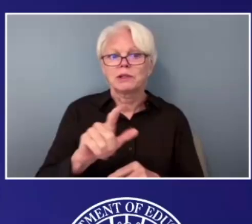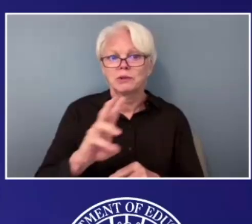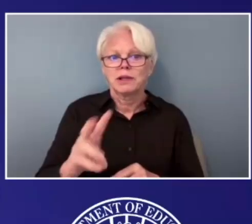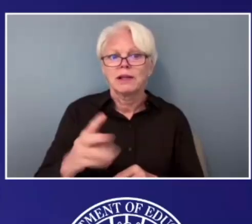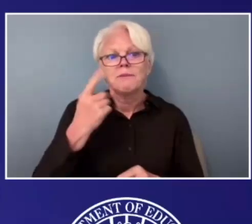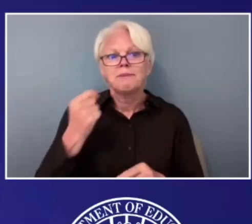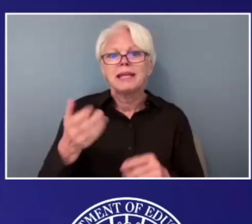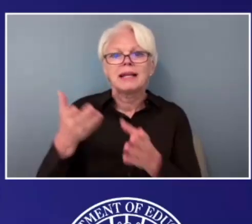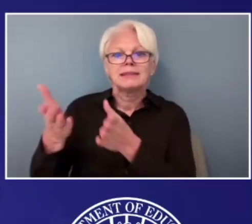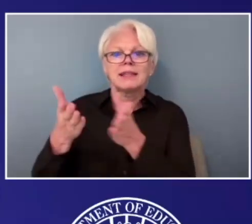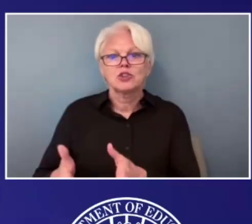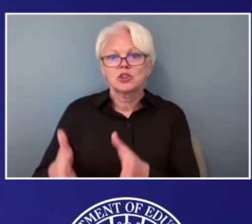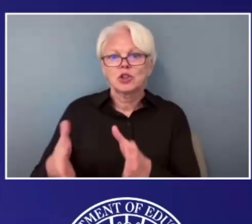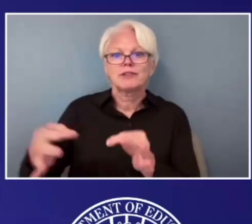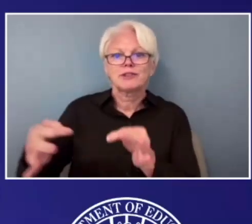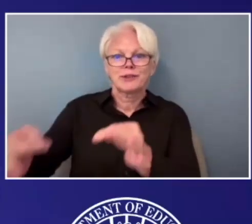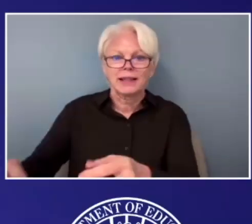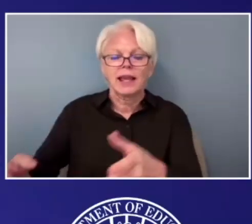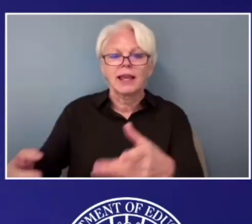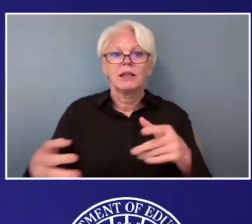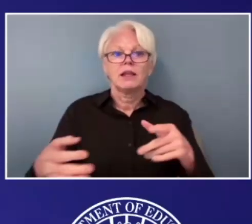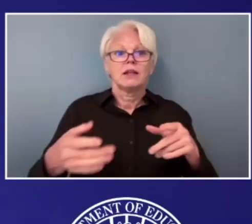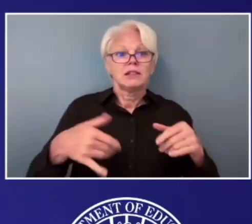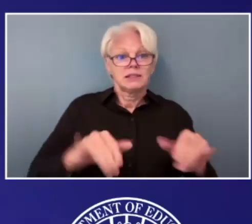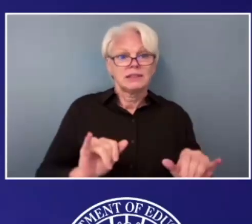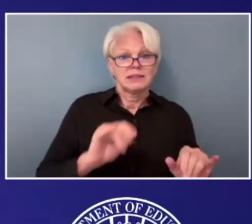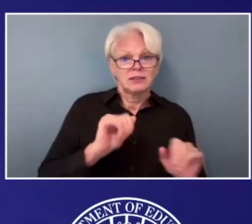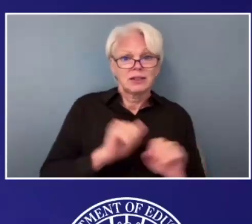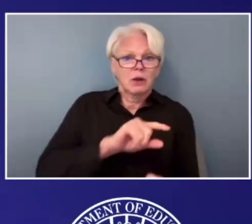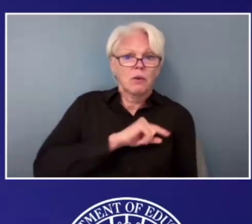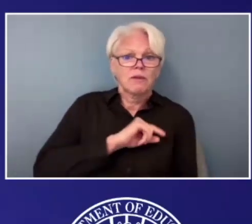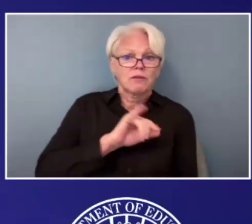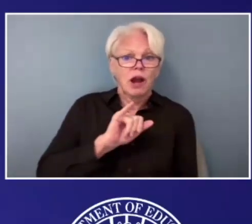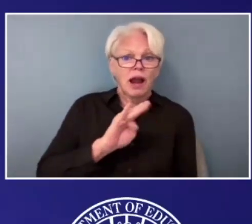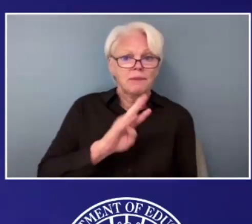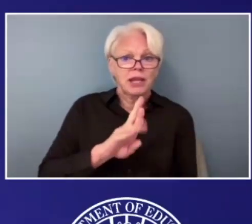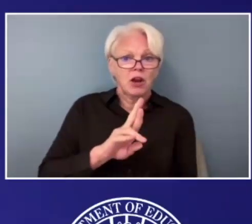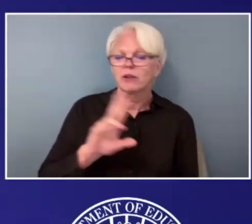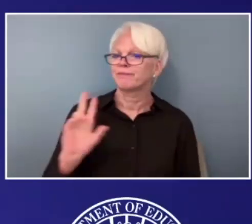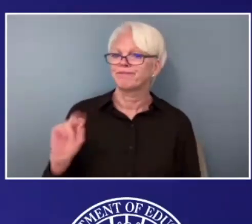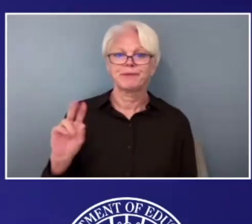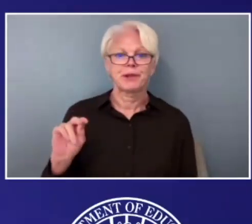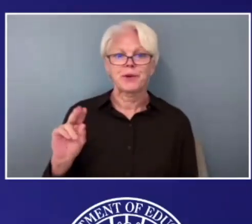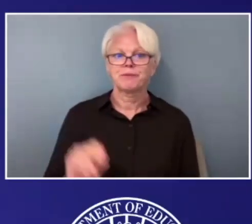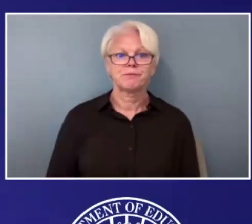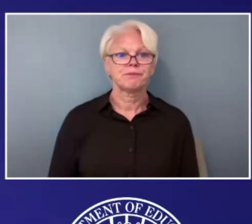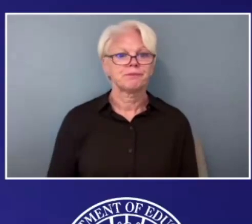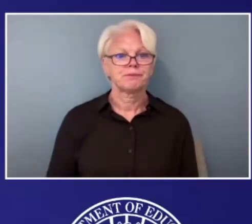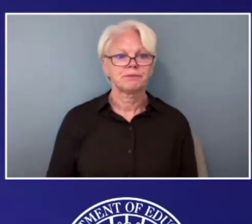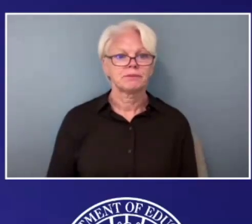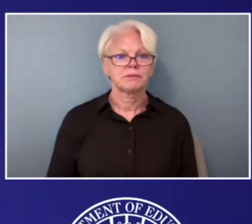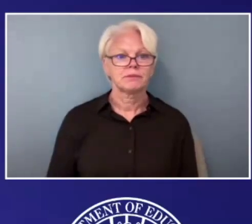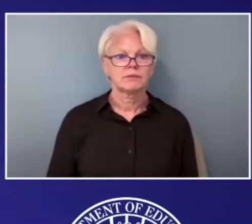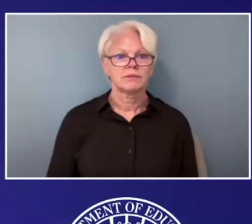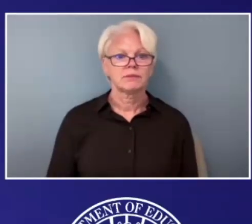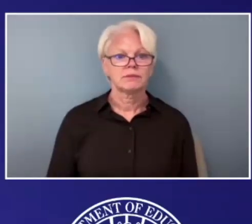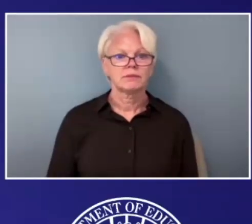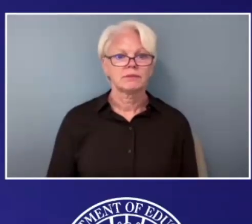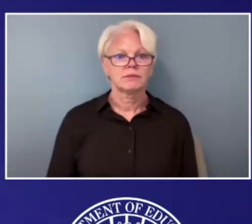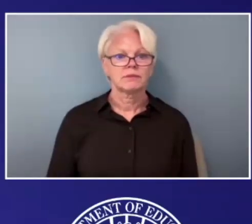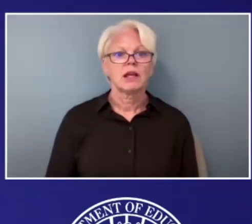be eligible for IDR? No. Question number three.